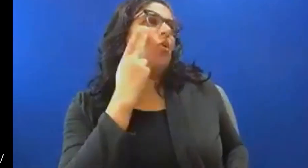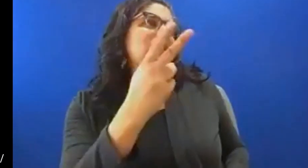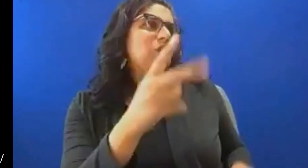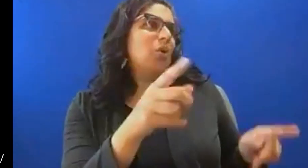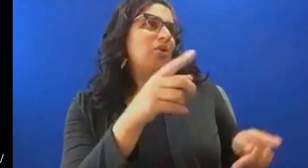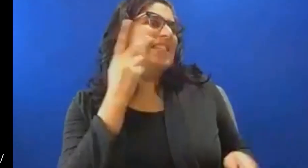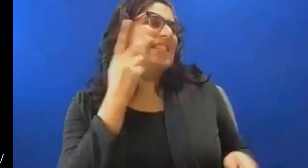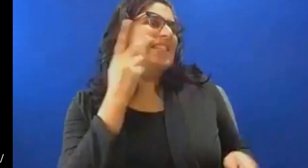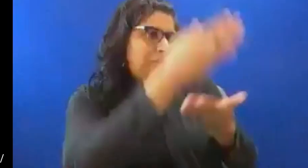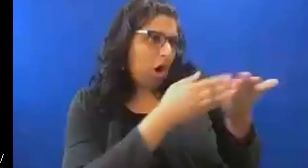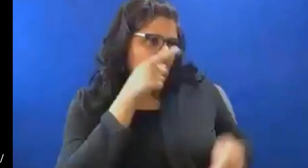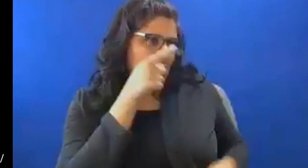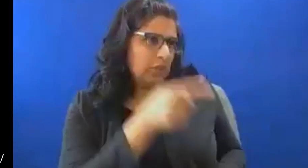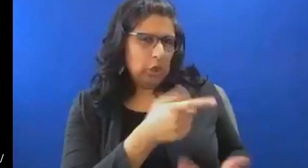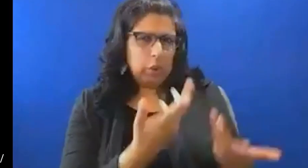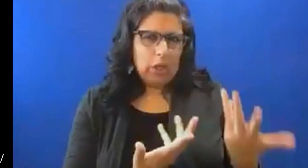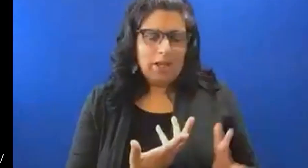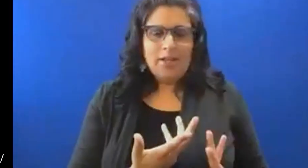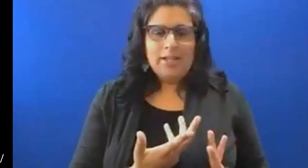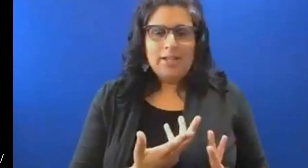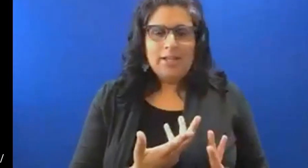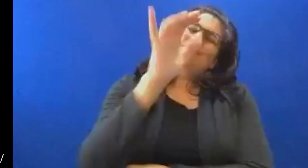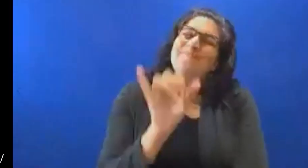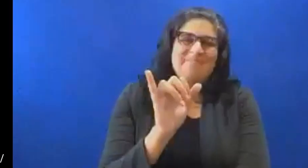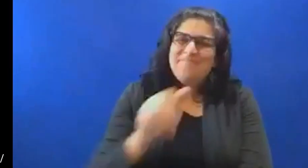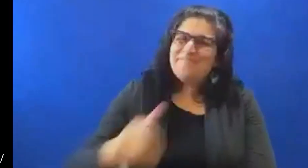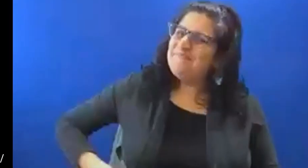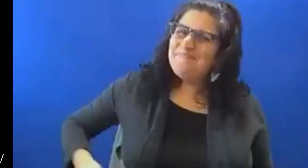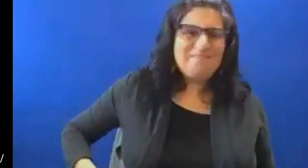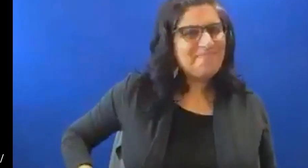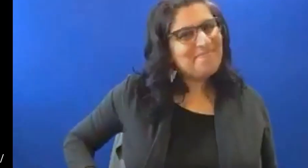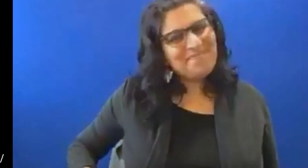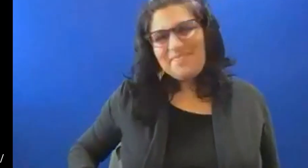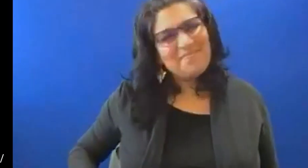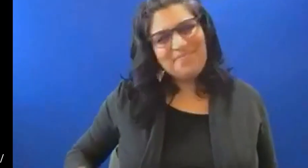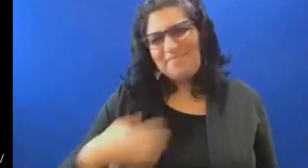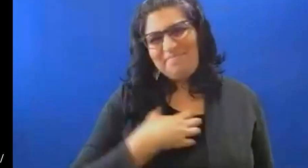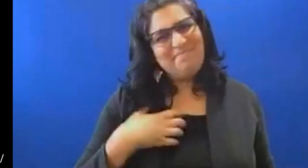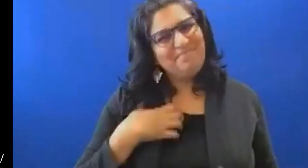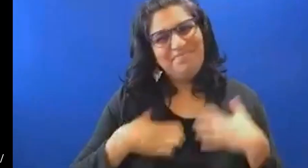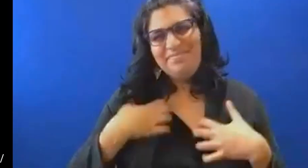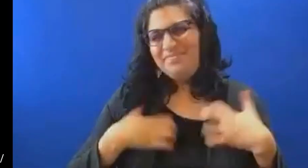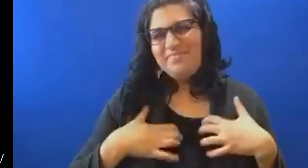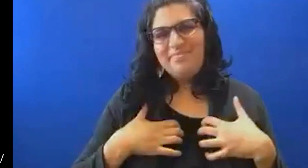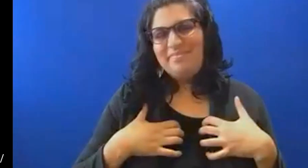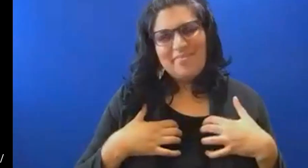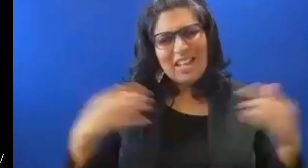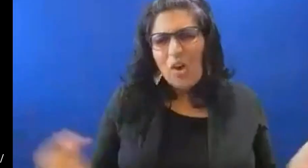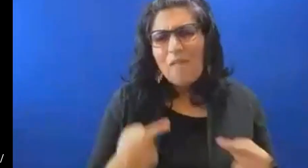That, to me, is incredibly harmful. I don't want you to be afraid of the word disabled because that's what I am.